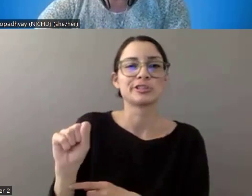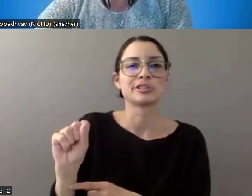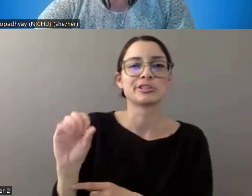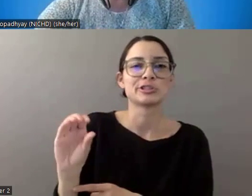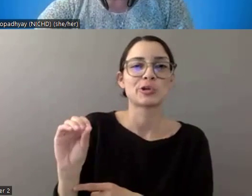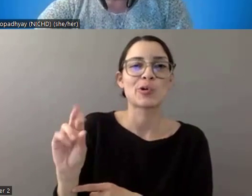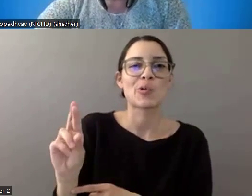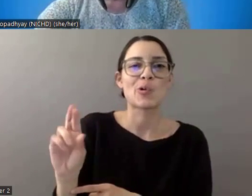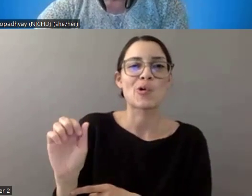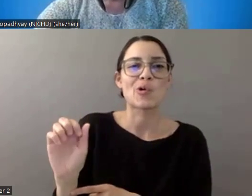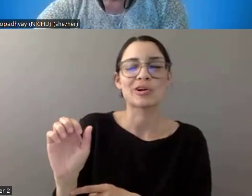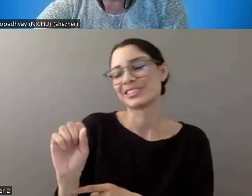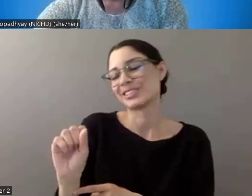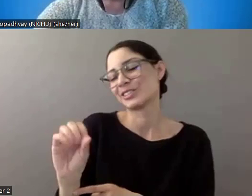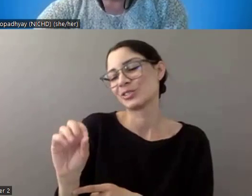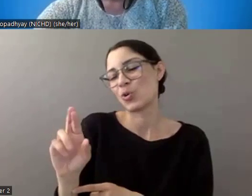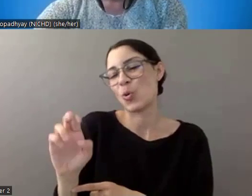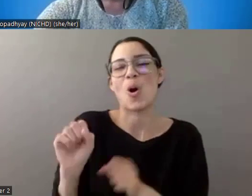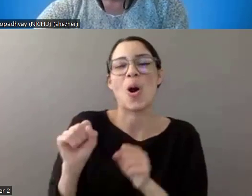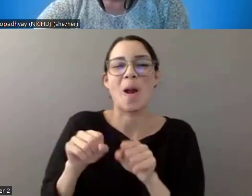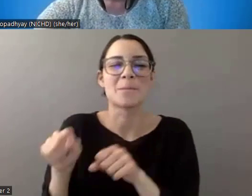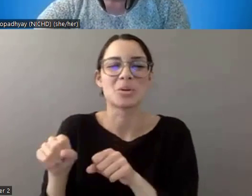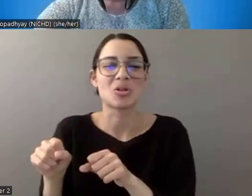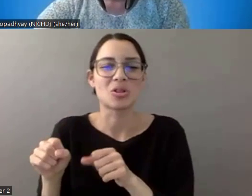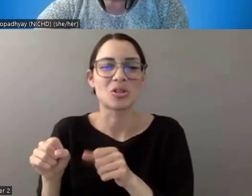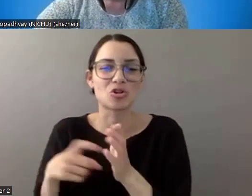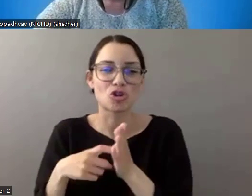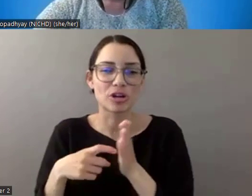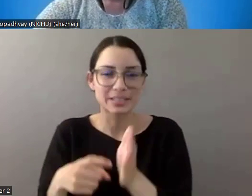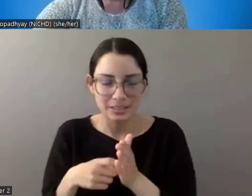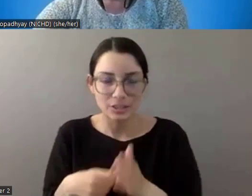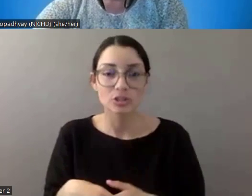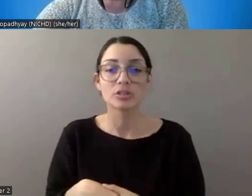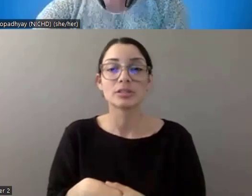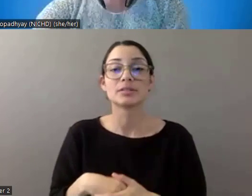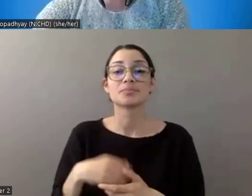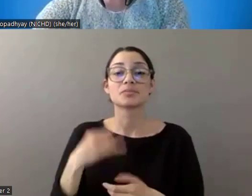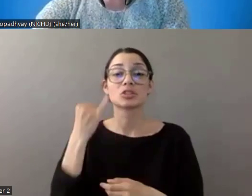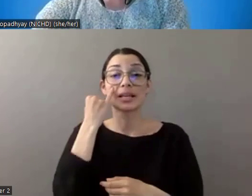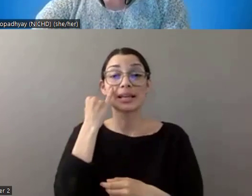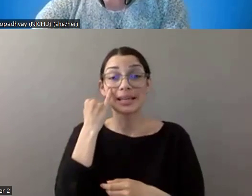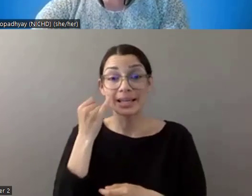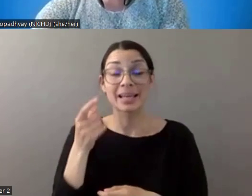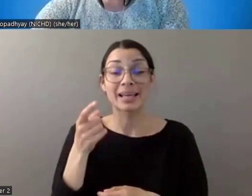And those include human subjects, if you're using human subjects. Make sure that the vertebrate animal